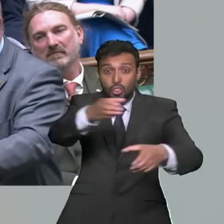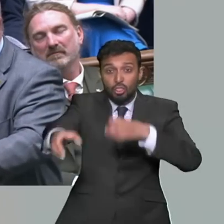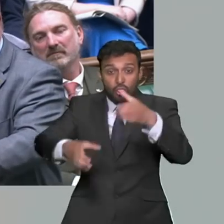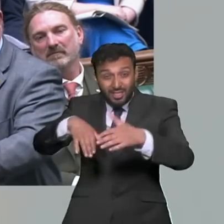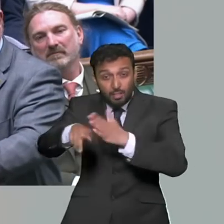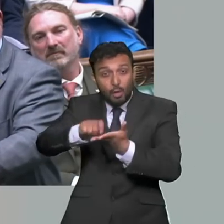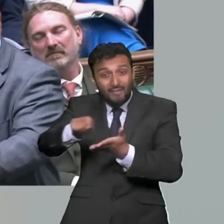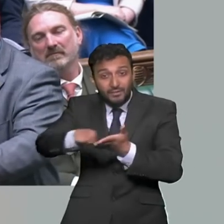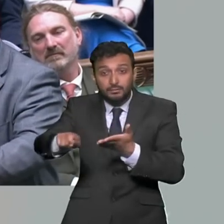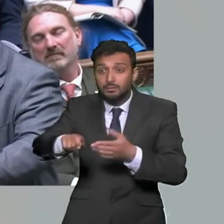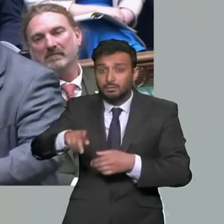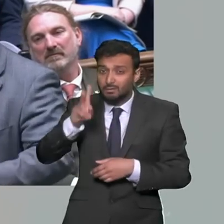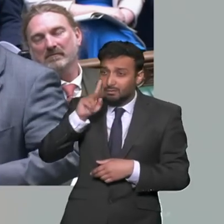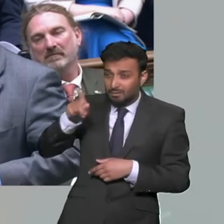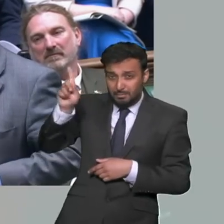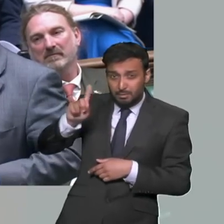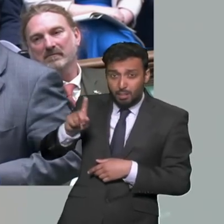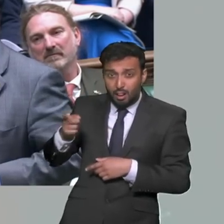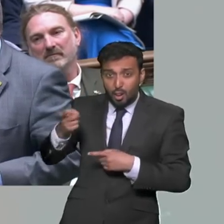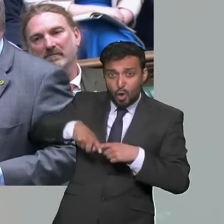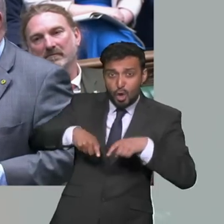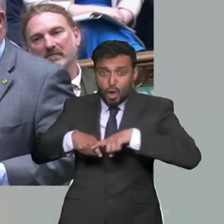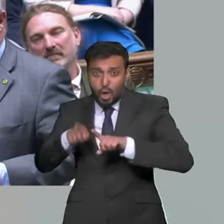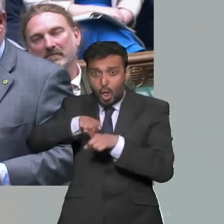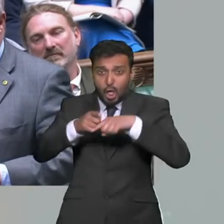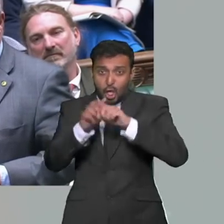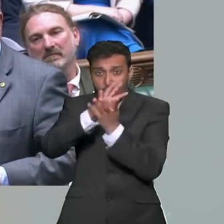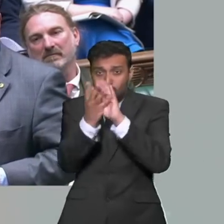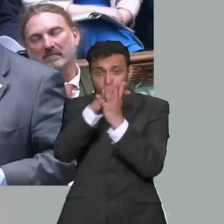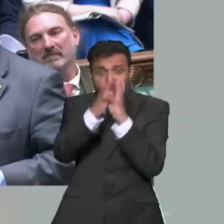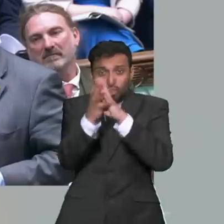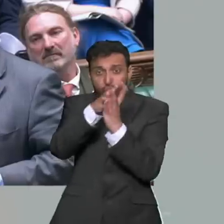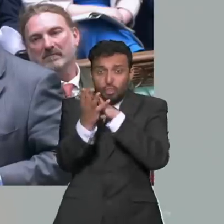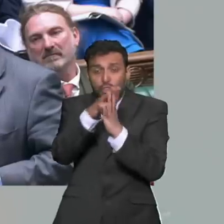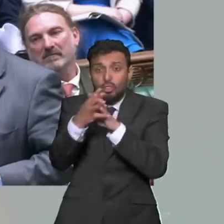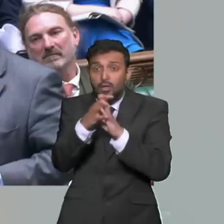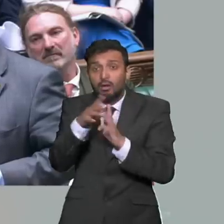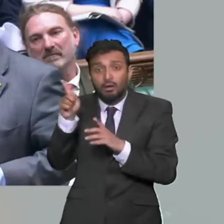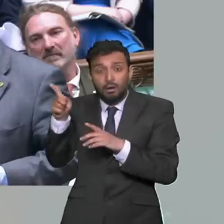laps; and security forced to intervene because parties were so outrageous.